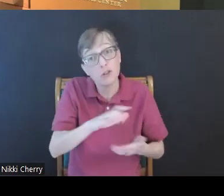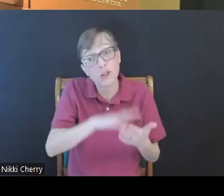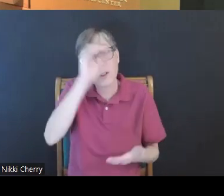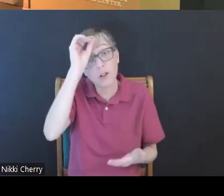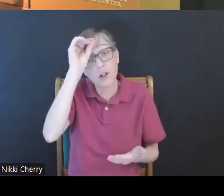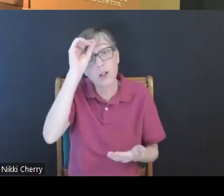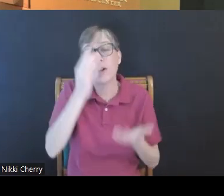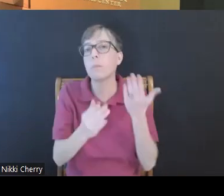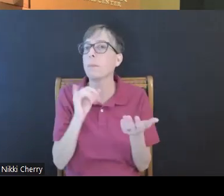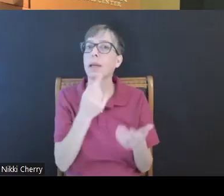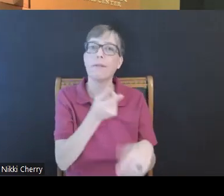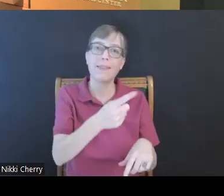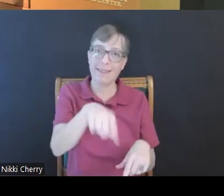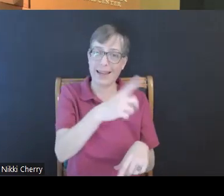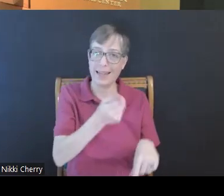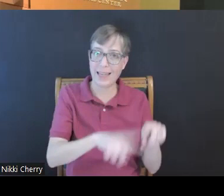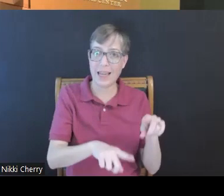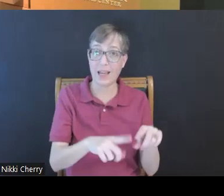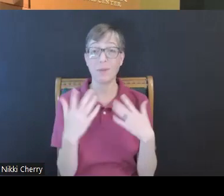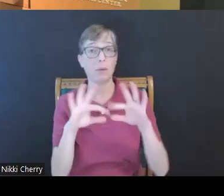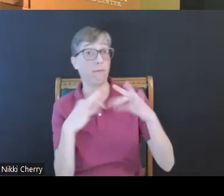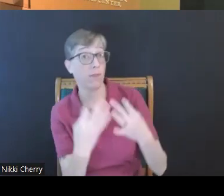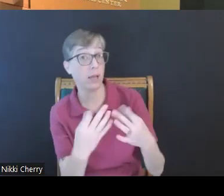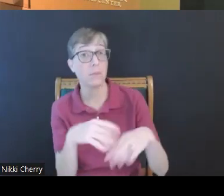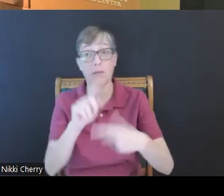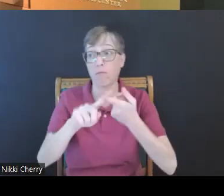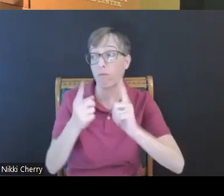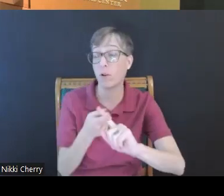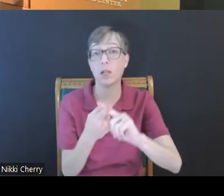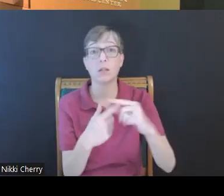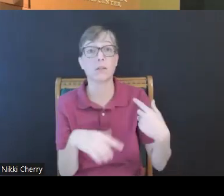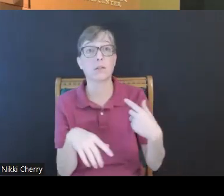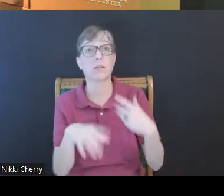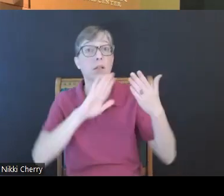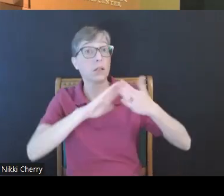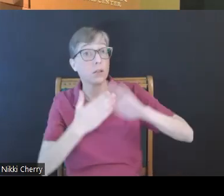patients family members peers community health workers so we've invested a lot of effort over